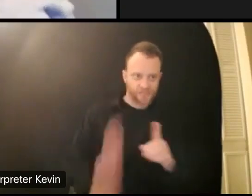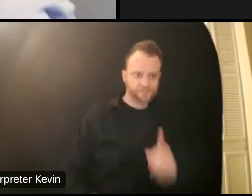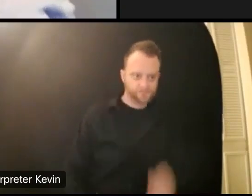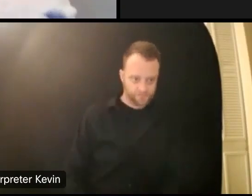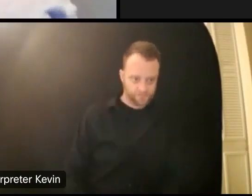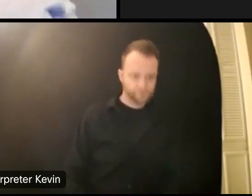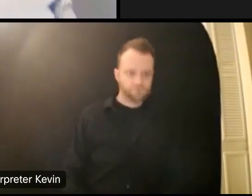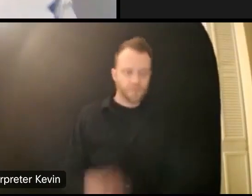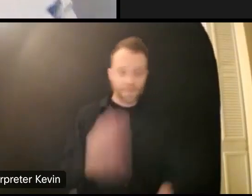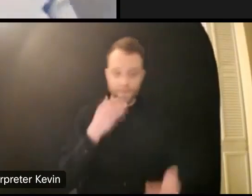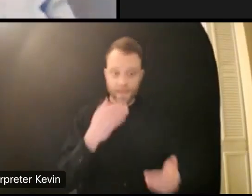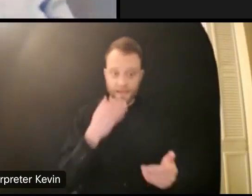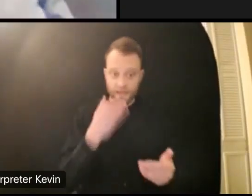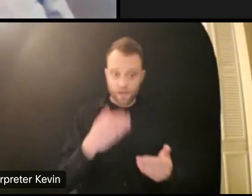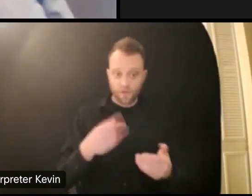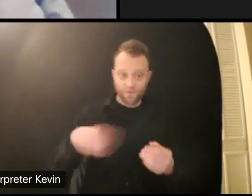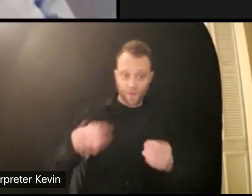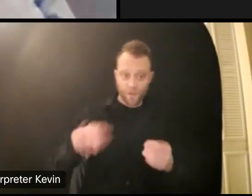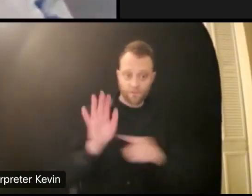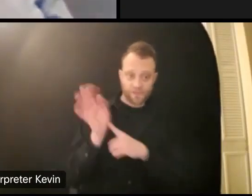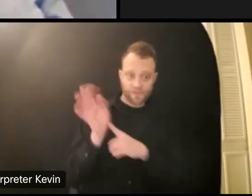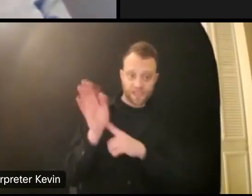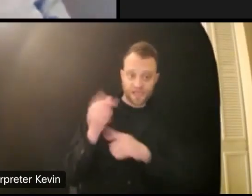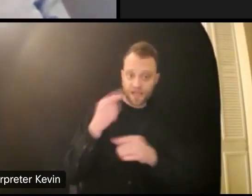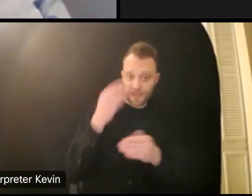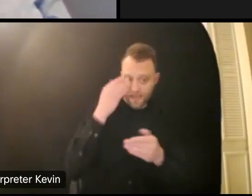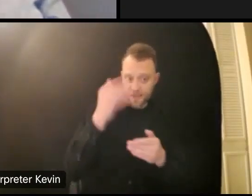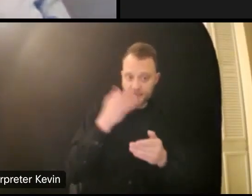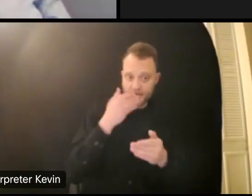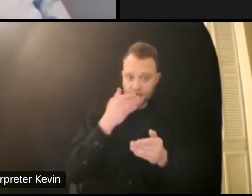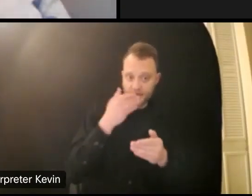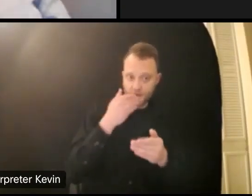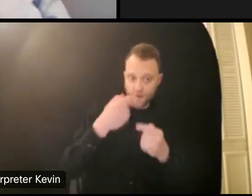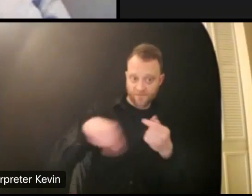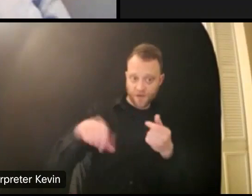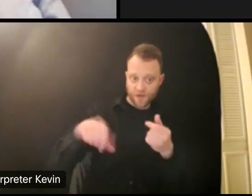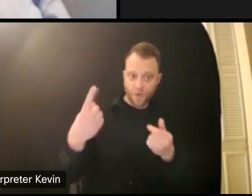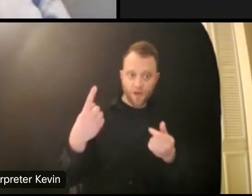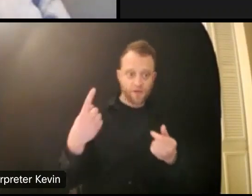(Boese) Thank you everybody for attending, I look forward to seeing some of you on Saturday,